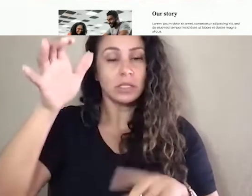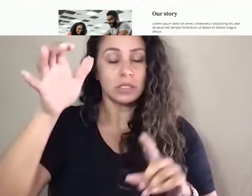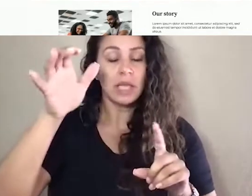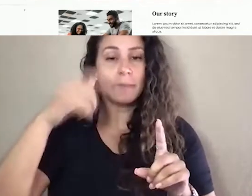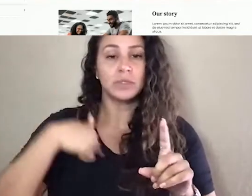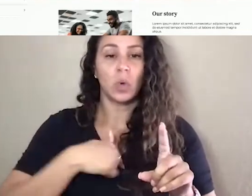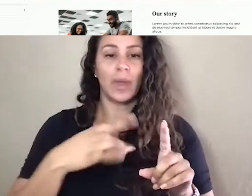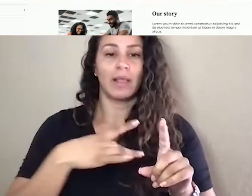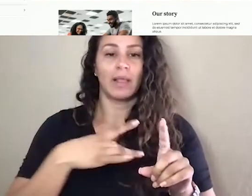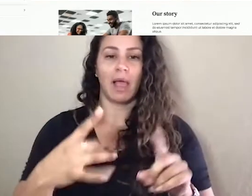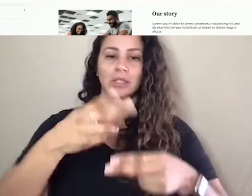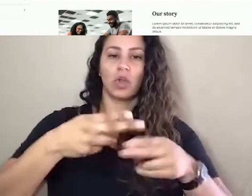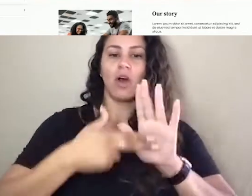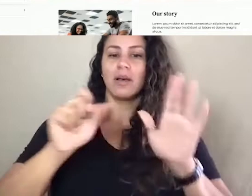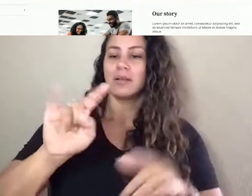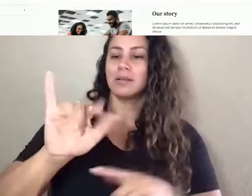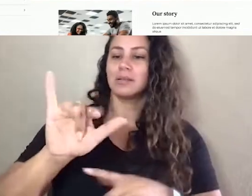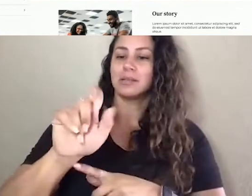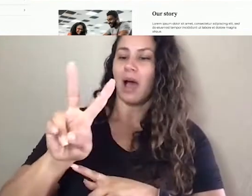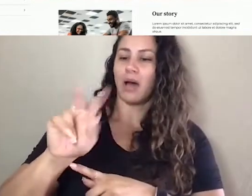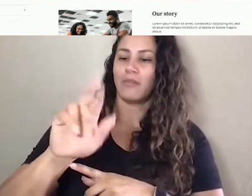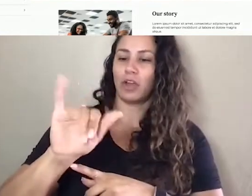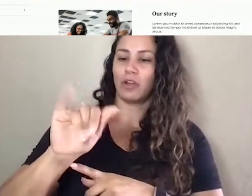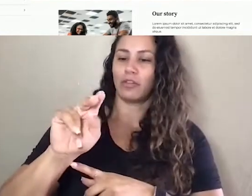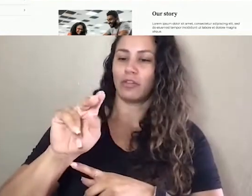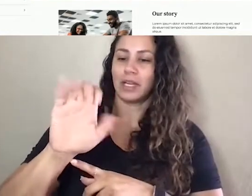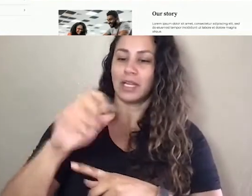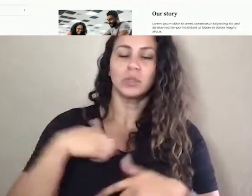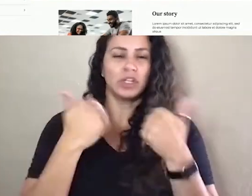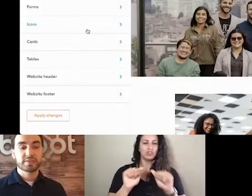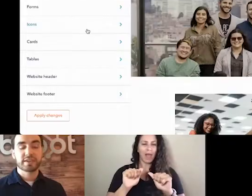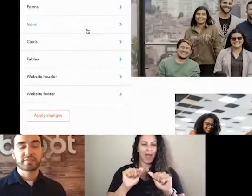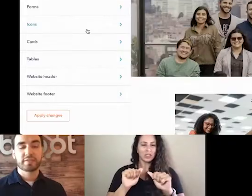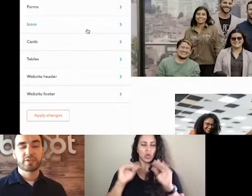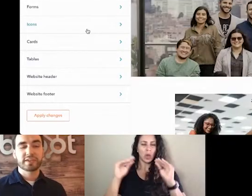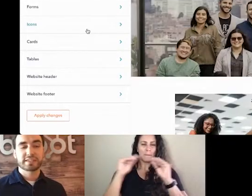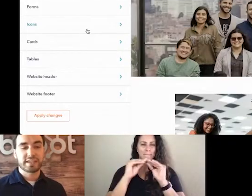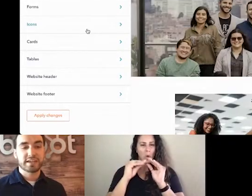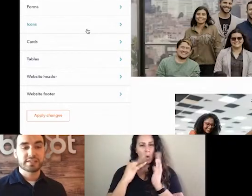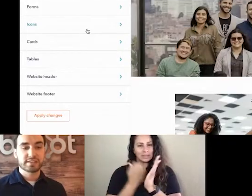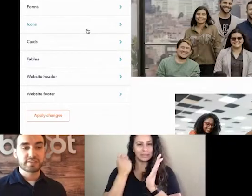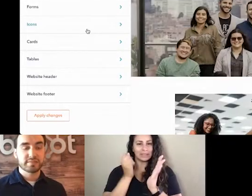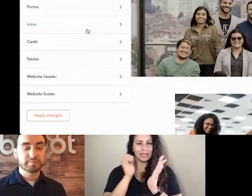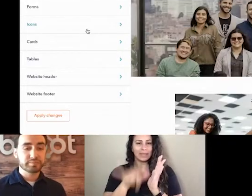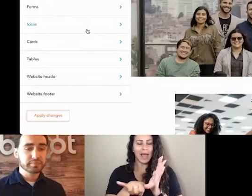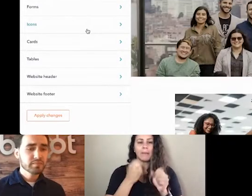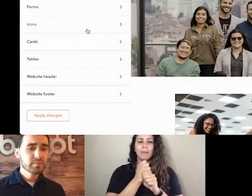A CONCEPT CALLED STYLE VARIANCE TO MAKE IT FEEL MORE LIKE DESIGN SYSTEM.